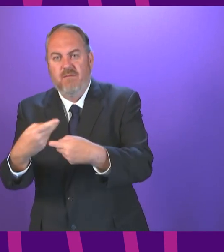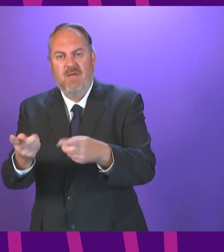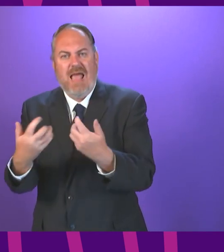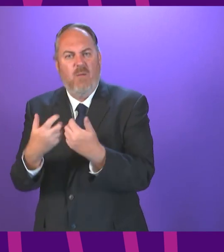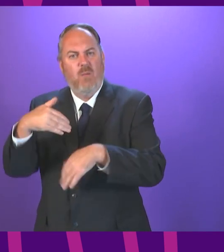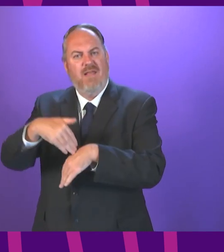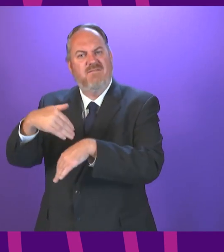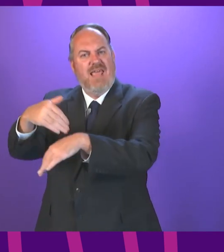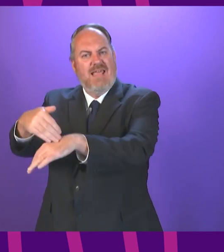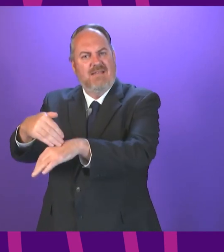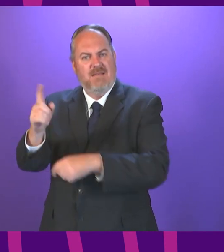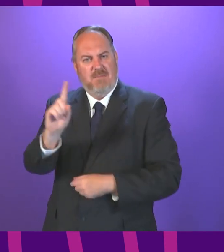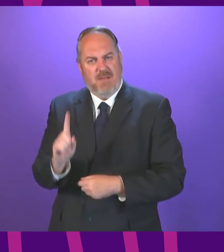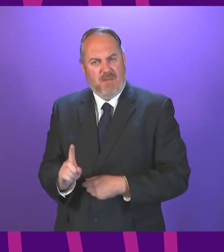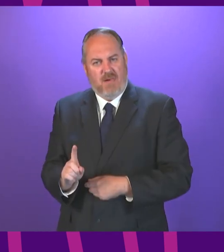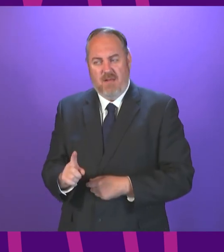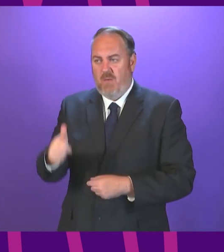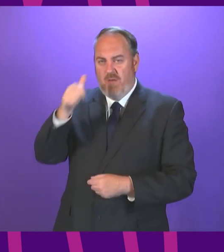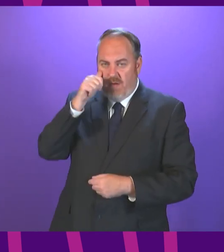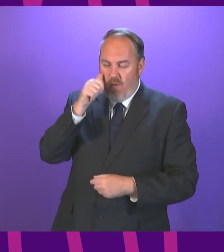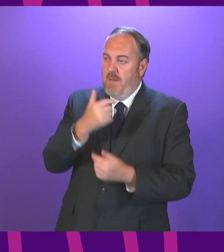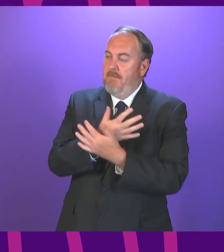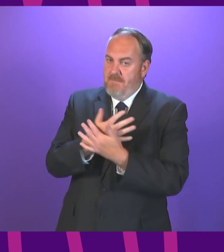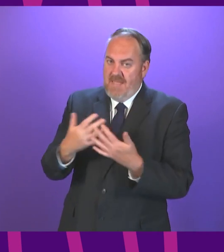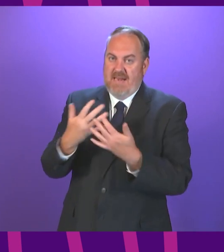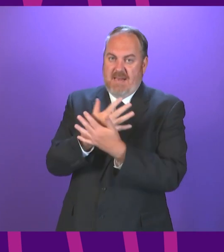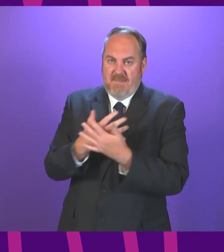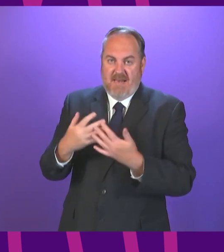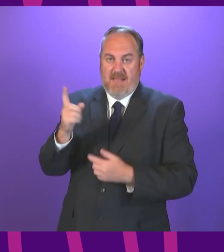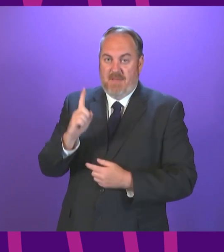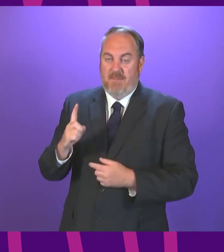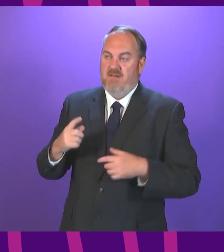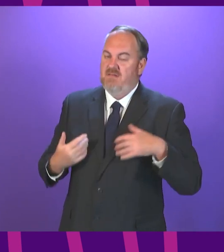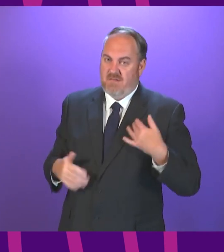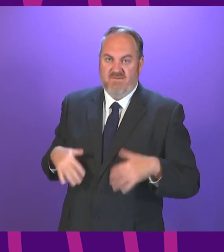Indeed, it is one of the main reasons why, in my view, we cannot be complacent about young people